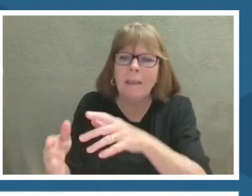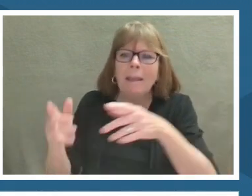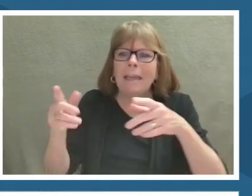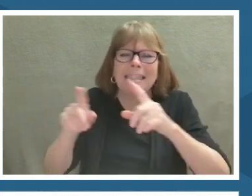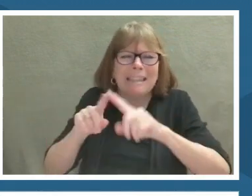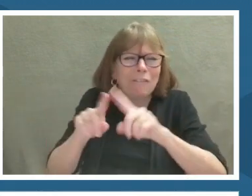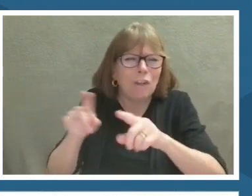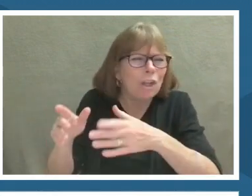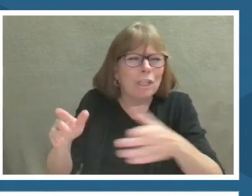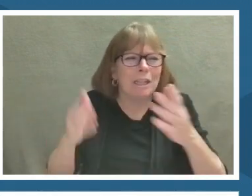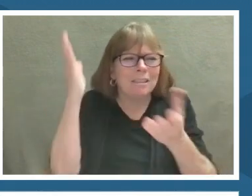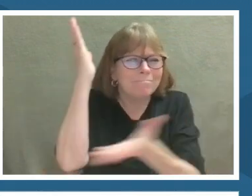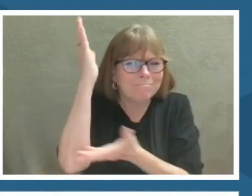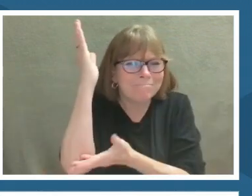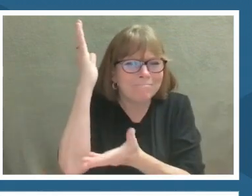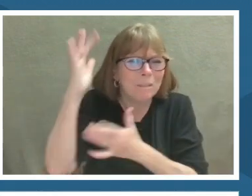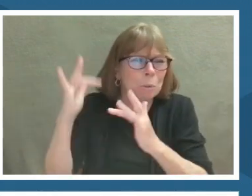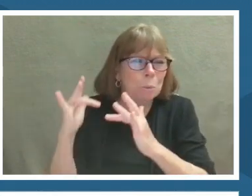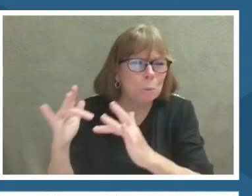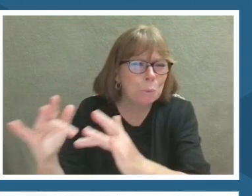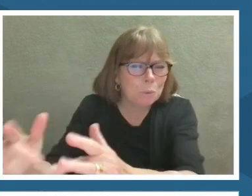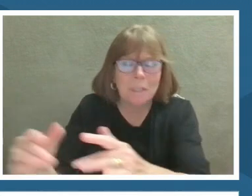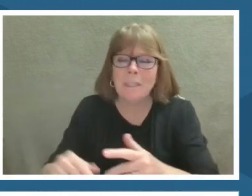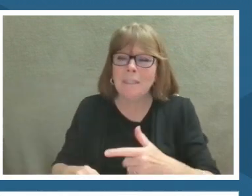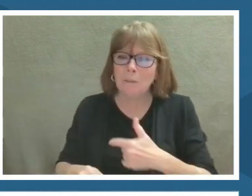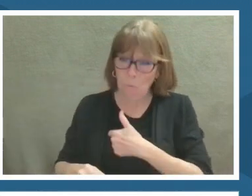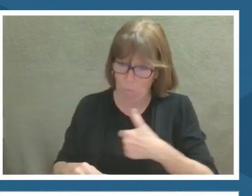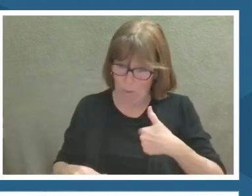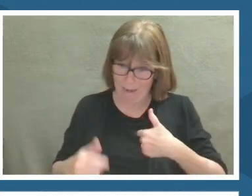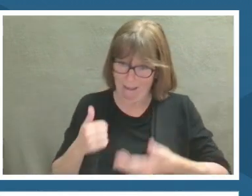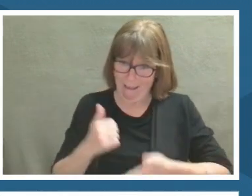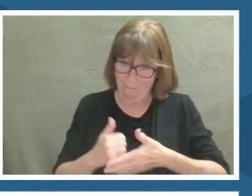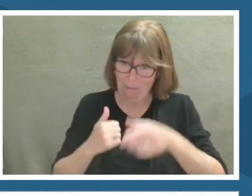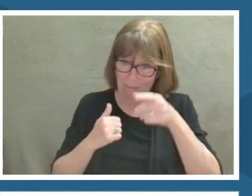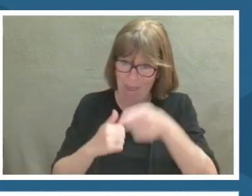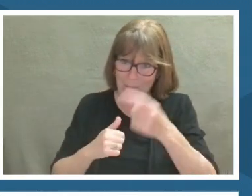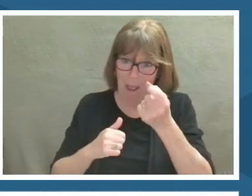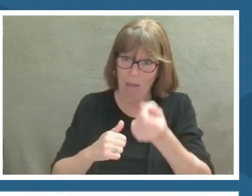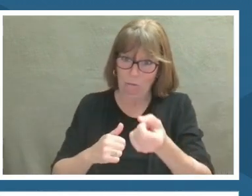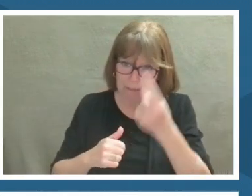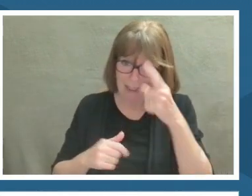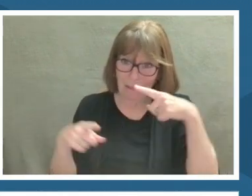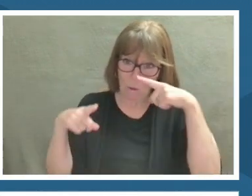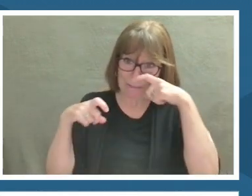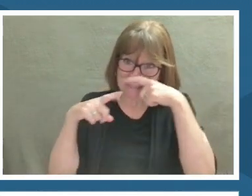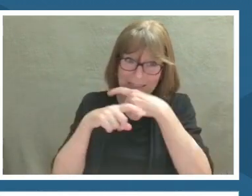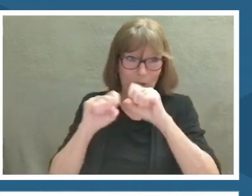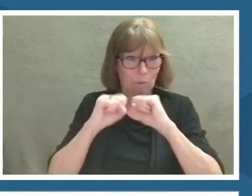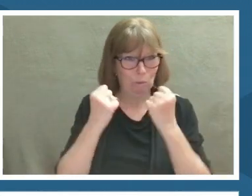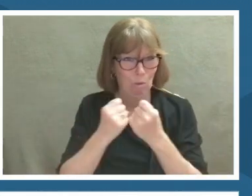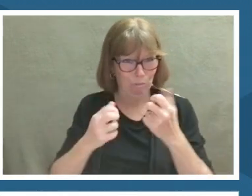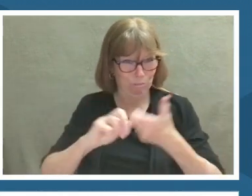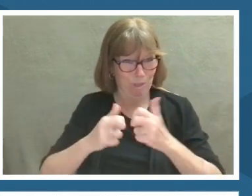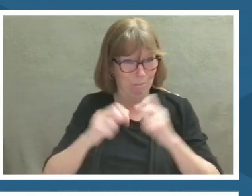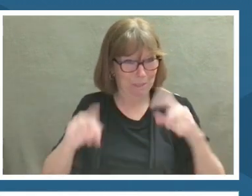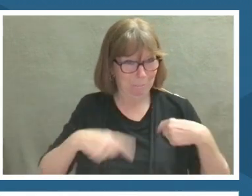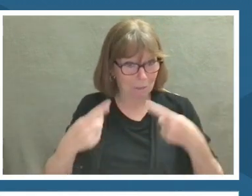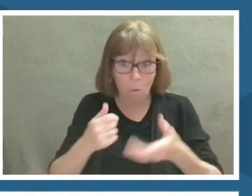understand these complex socio-scientific issues of our time so